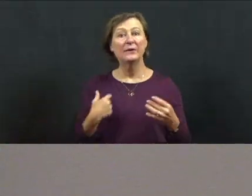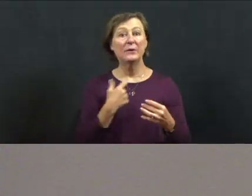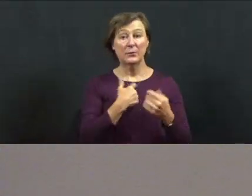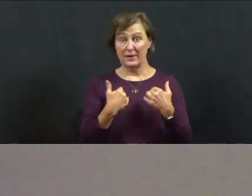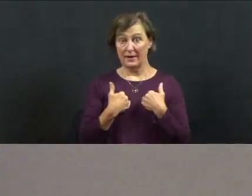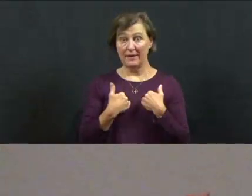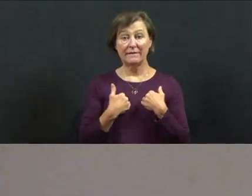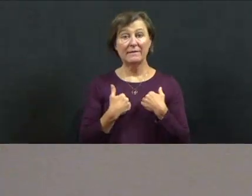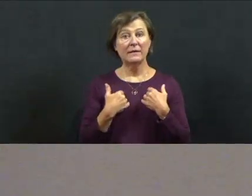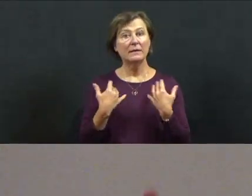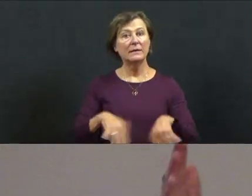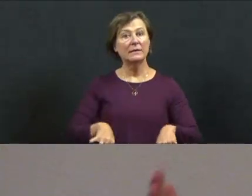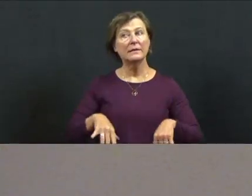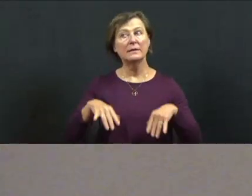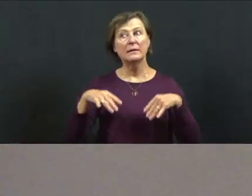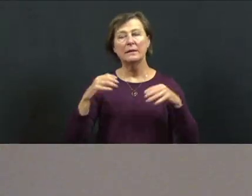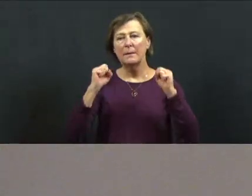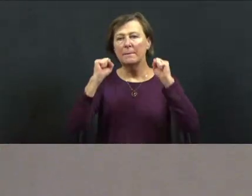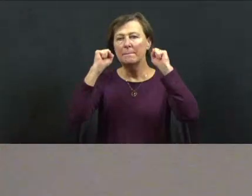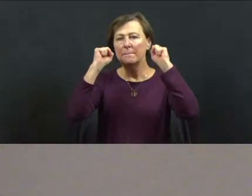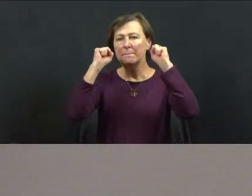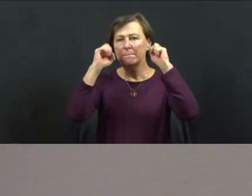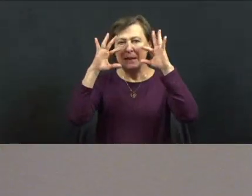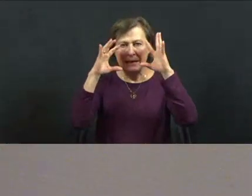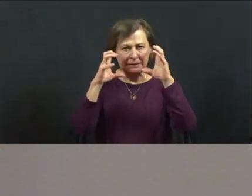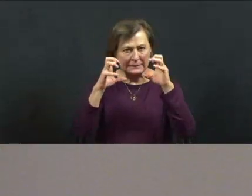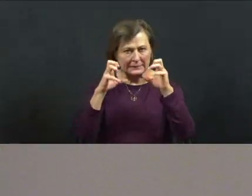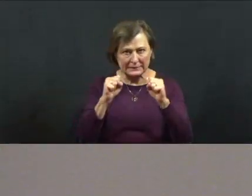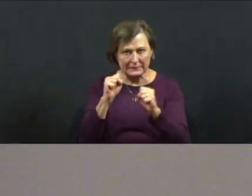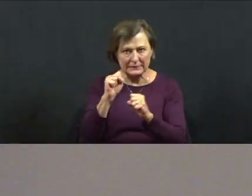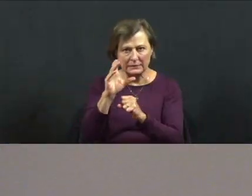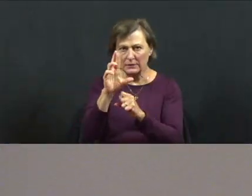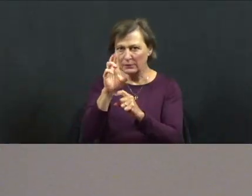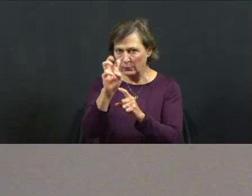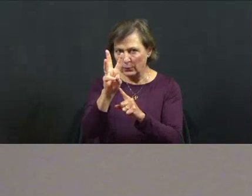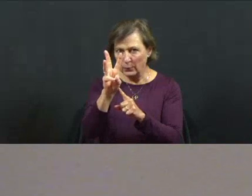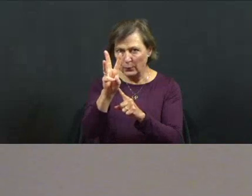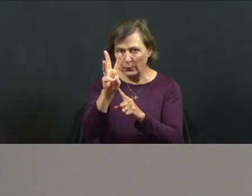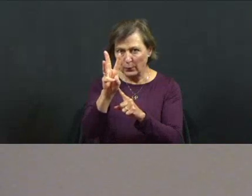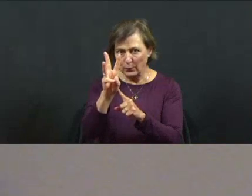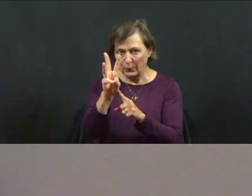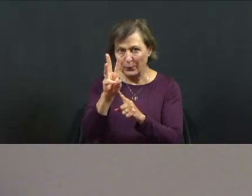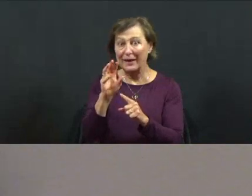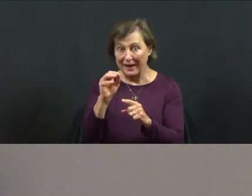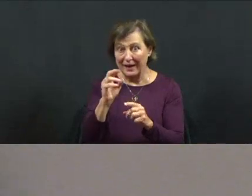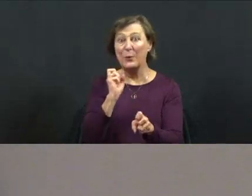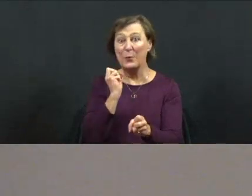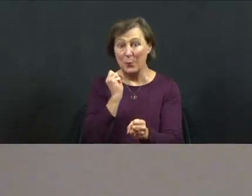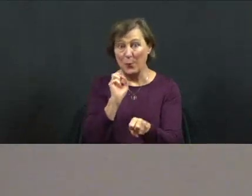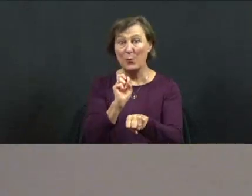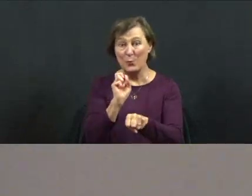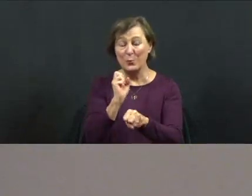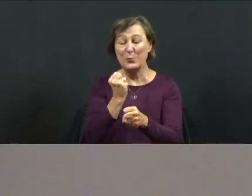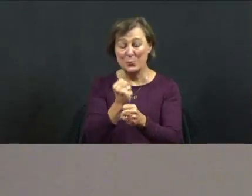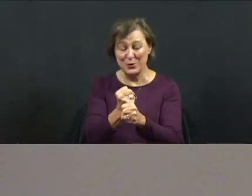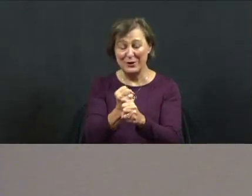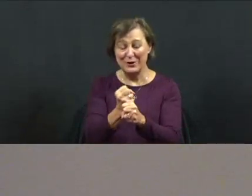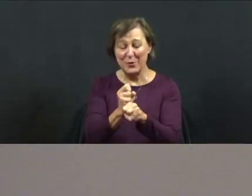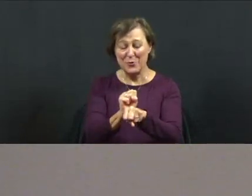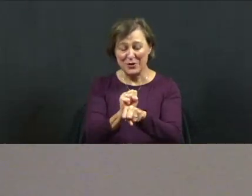an amazing crew, and they work pretty darn hard to bring you a Sunday service